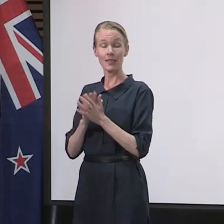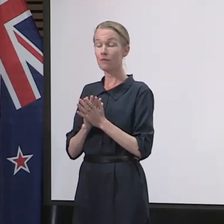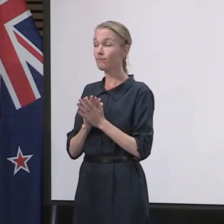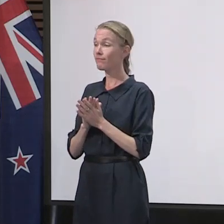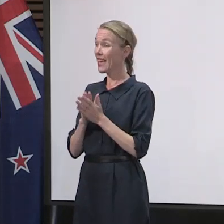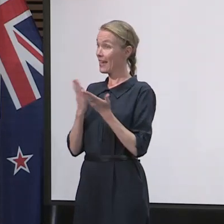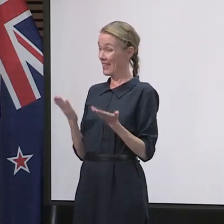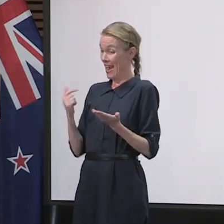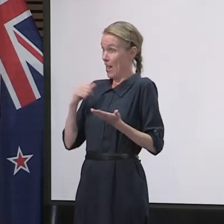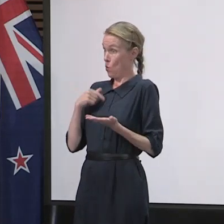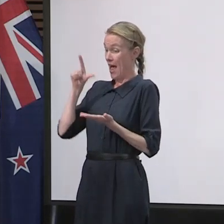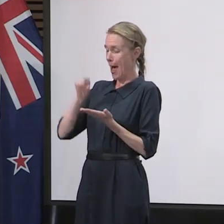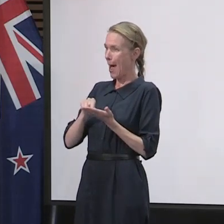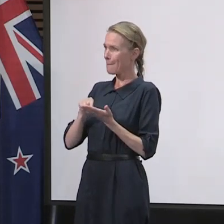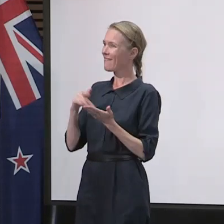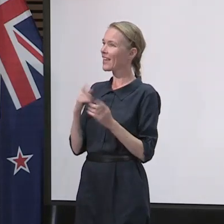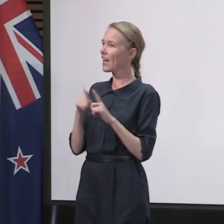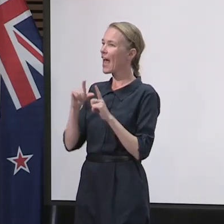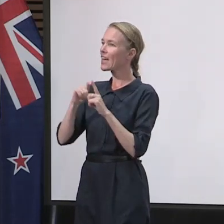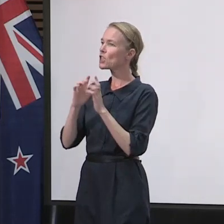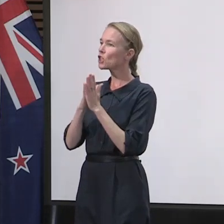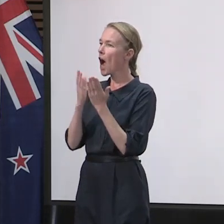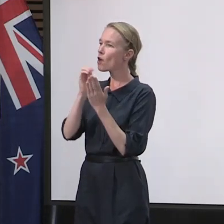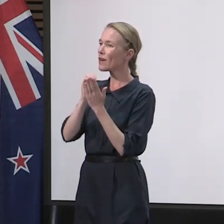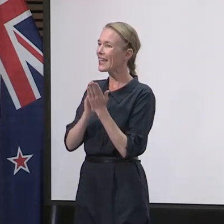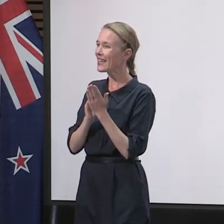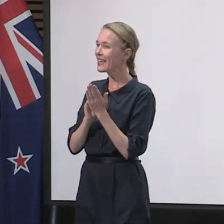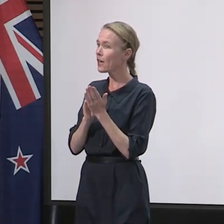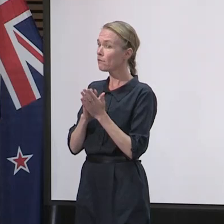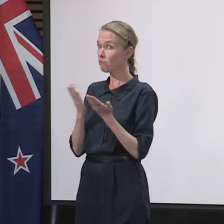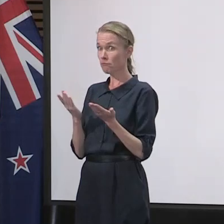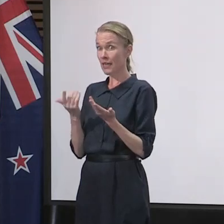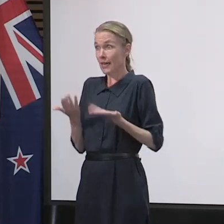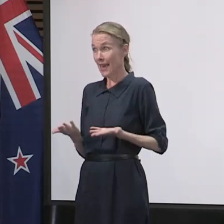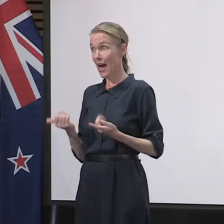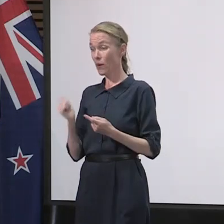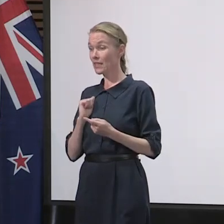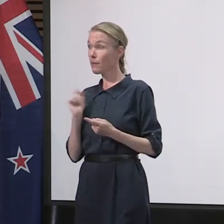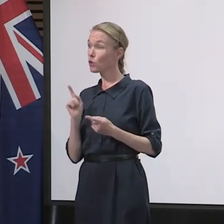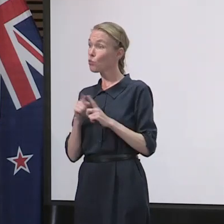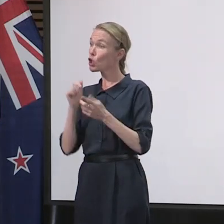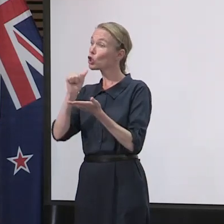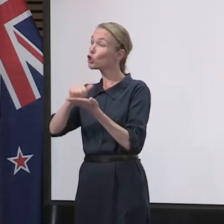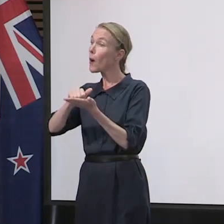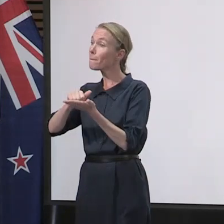as hospitality? If you think about the functionality